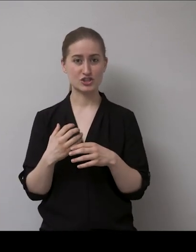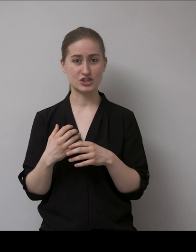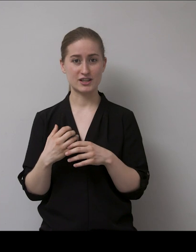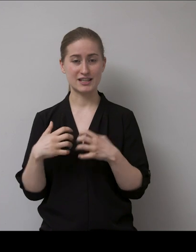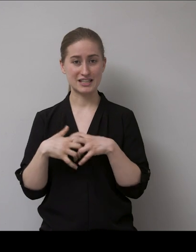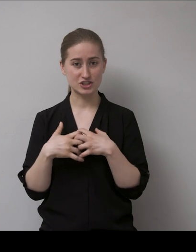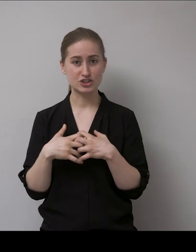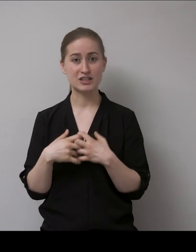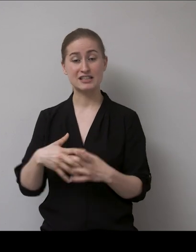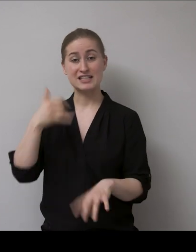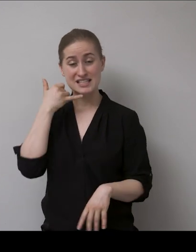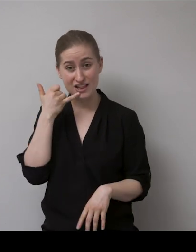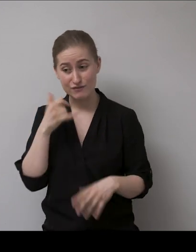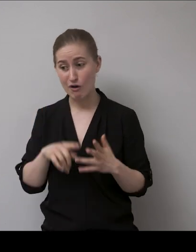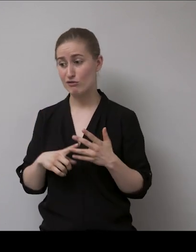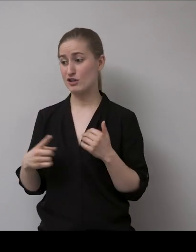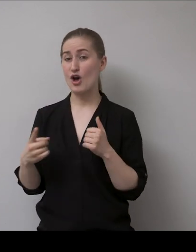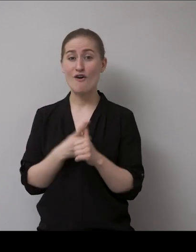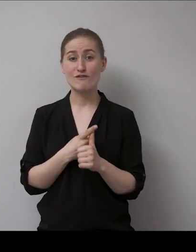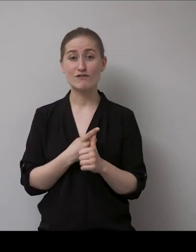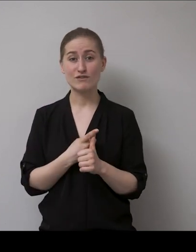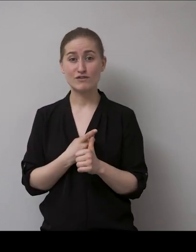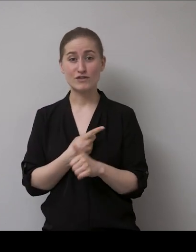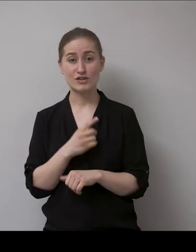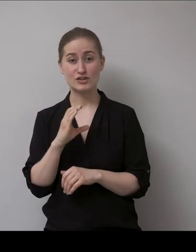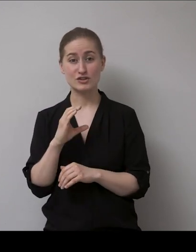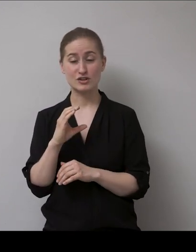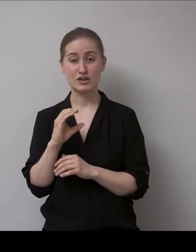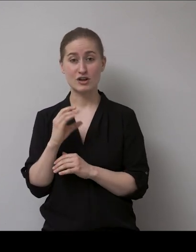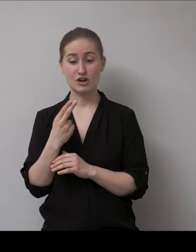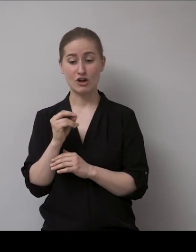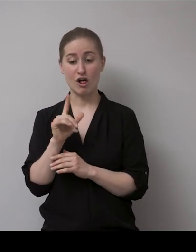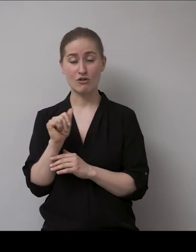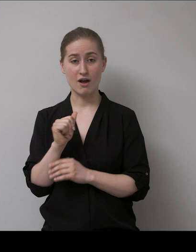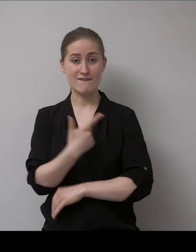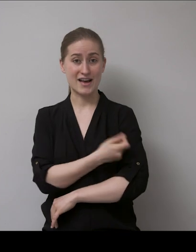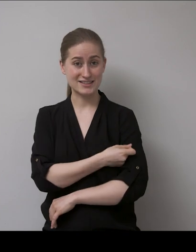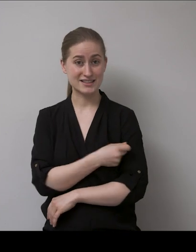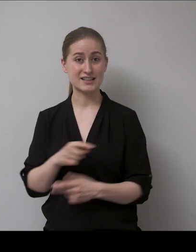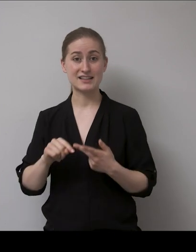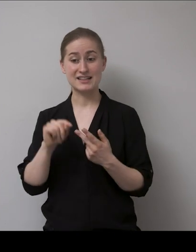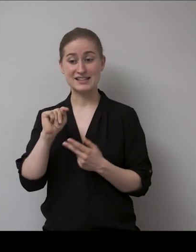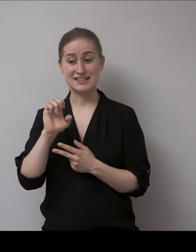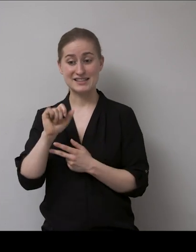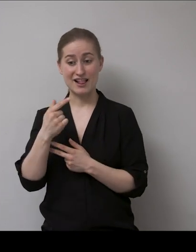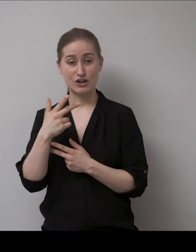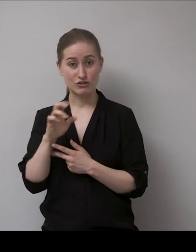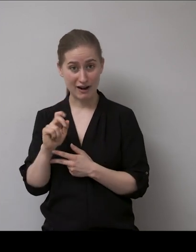the telephone, the first cholera vaccine, the telegraph, water sanitation methods,